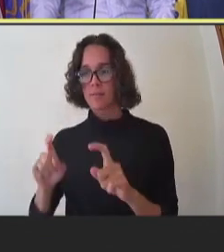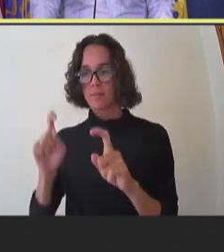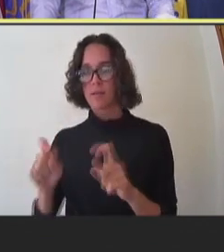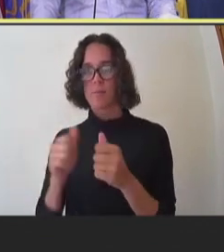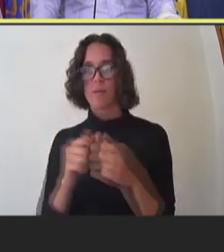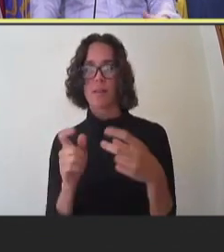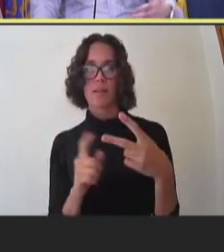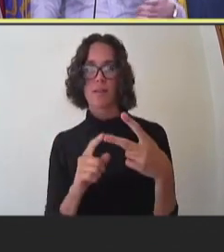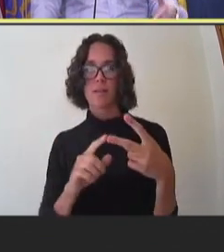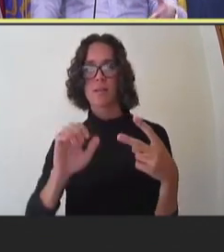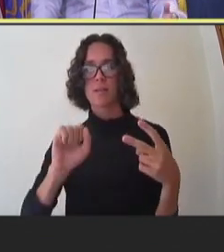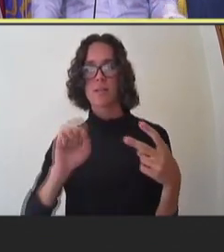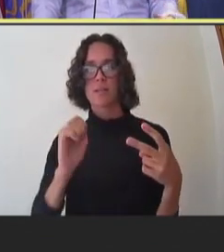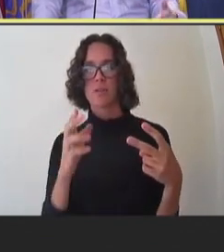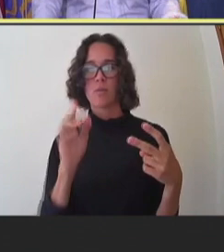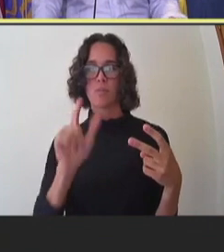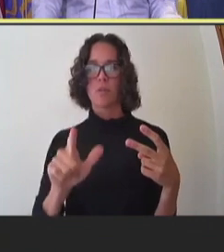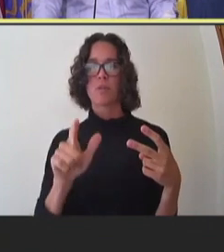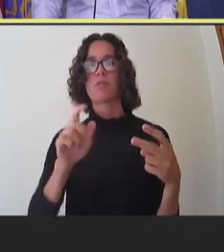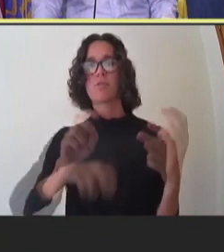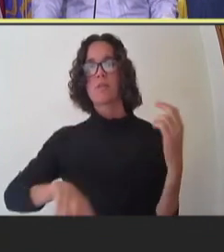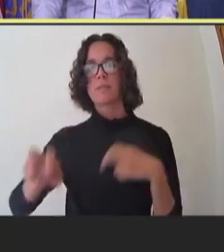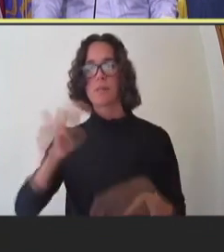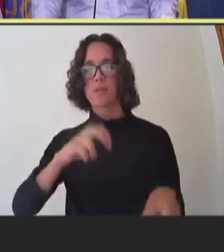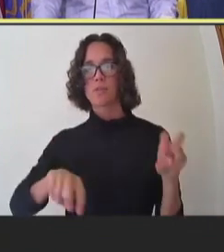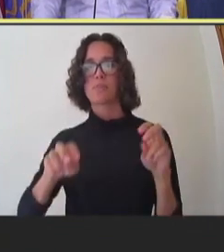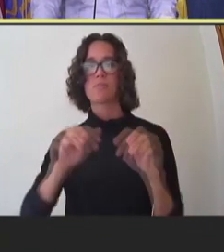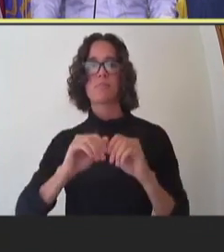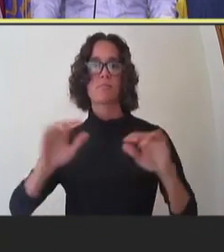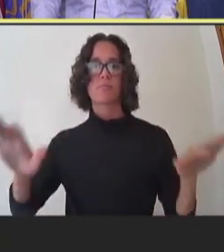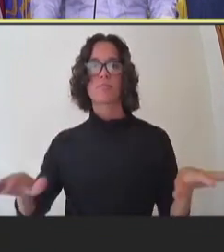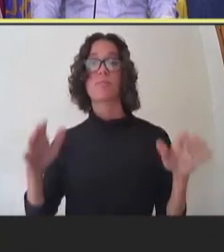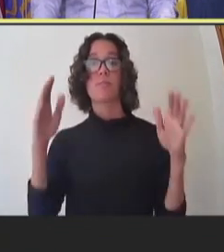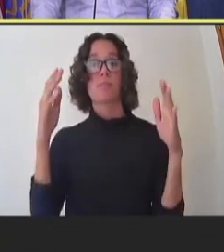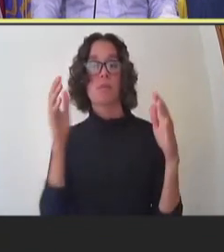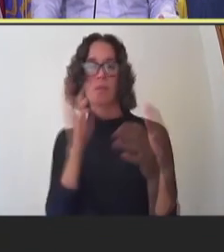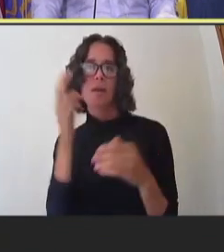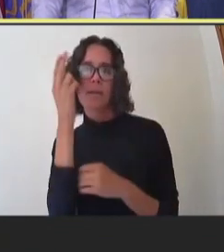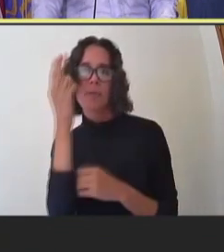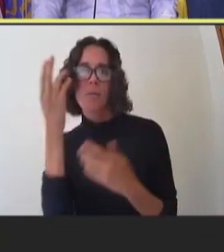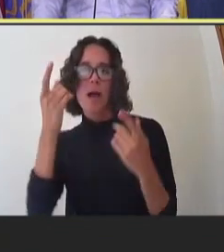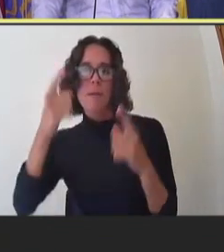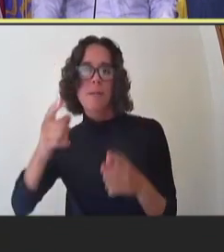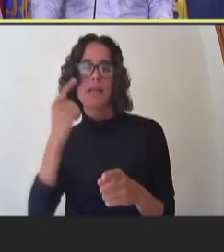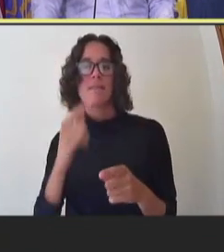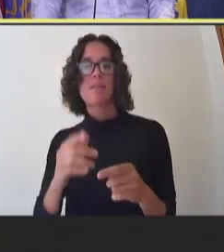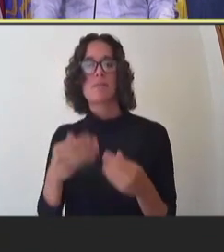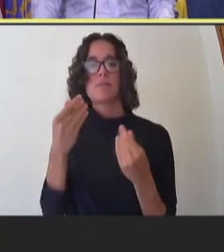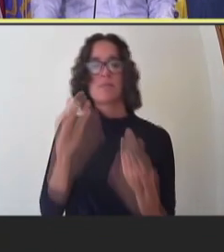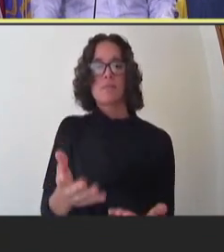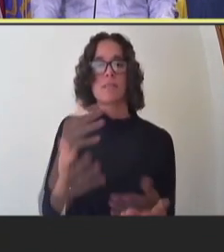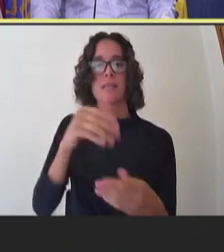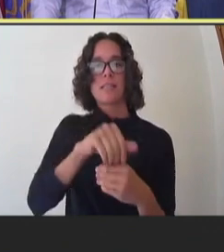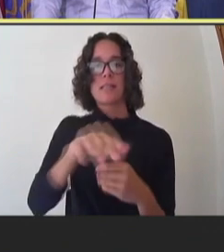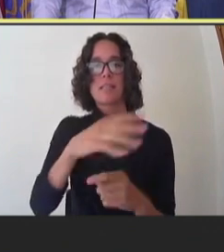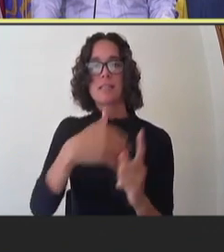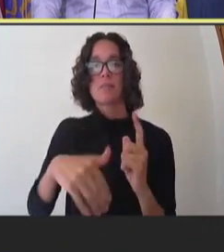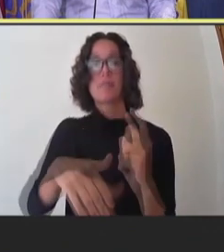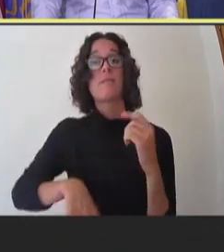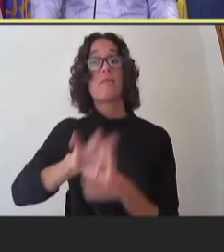hypothesizing what might happen if it was introduced into that setting. And what we found was that for some communities that had relatively high immunity from a combination,